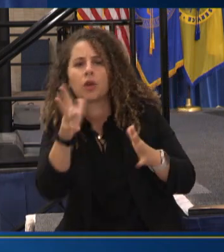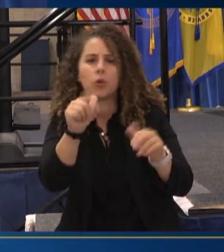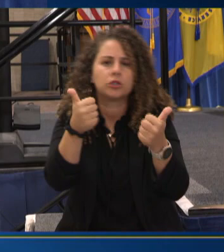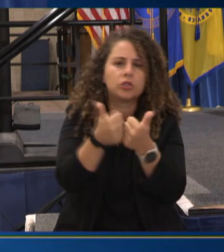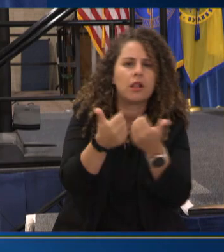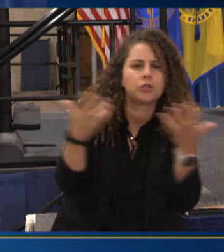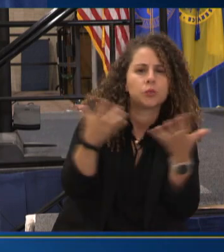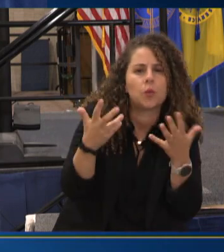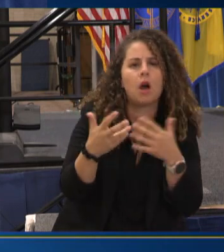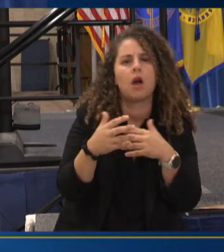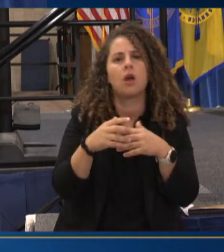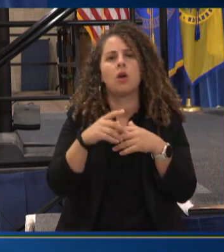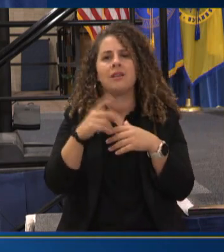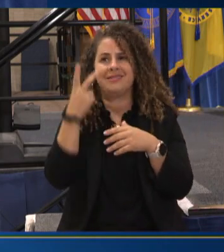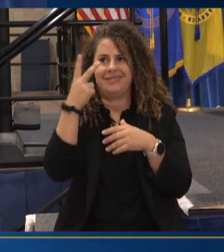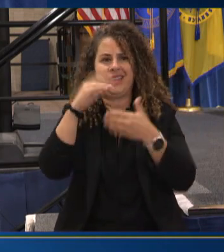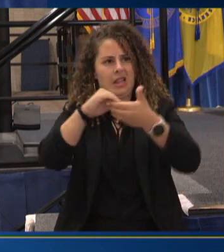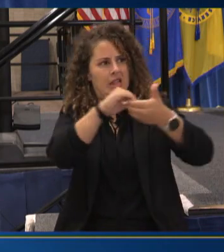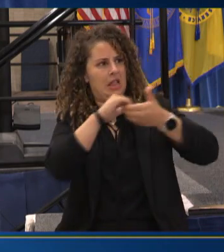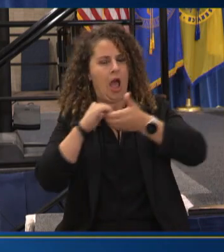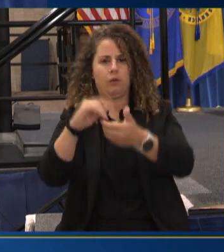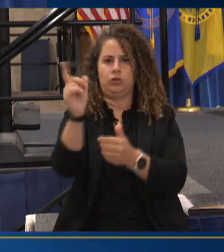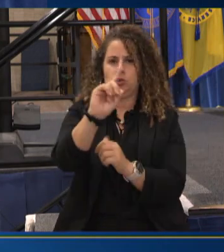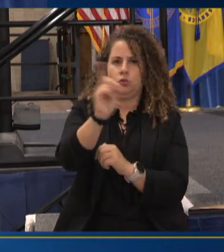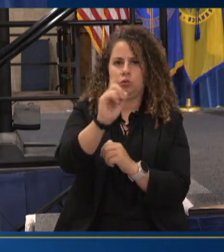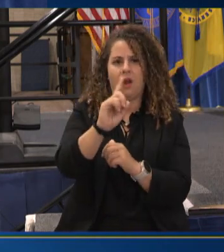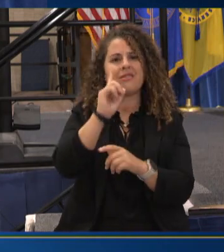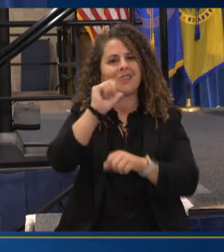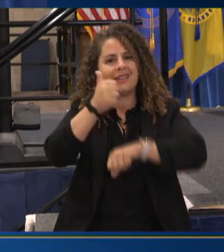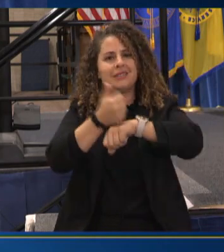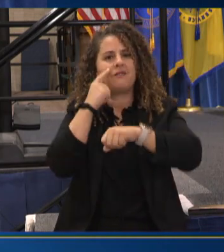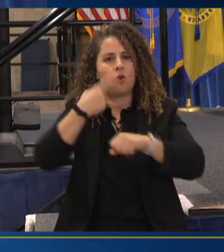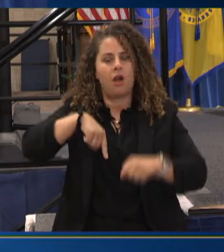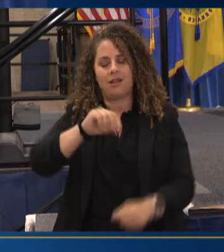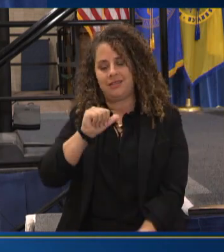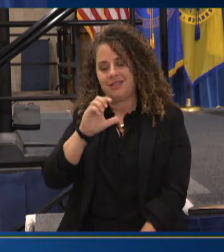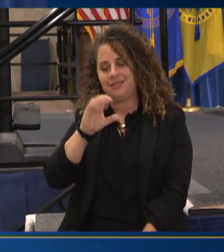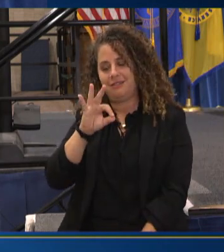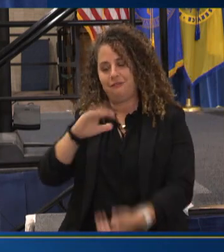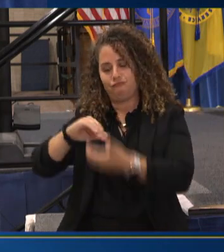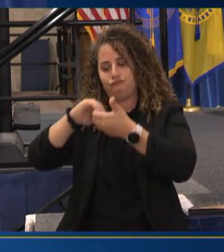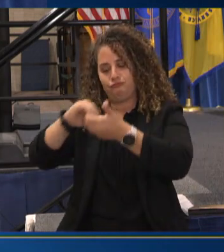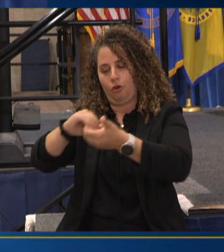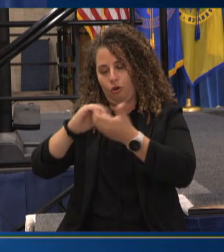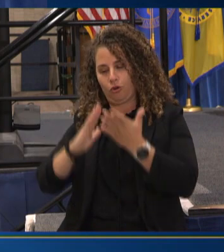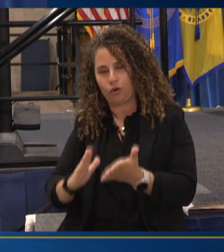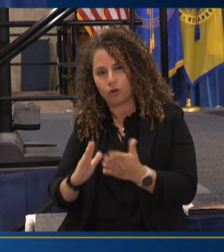where you see collaboration that may exist for us, our ACF partners.